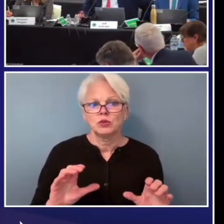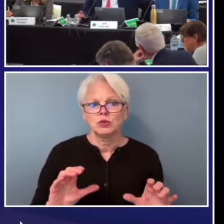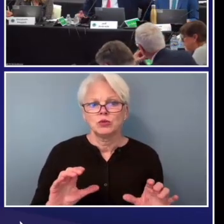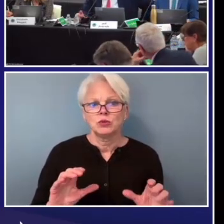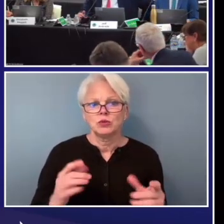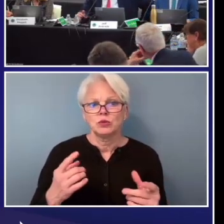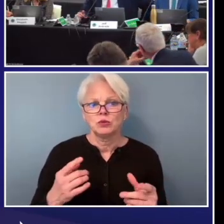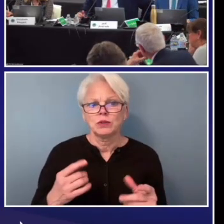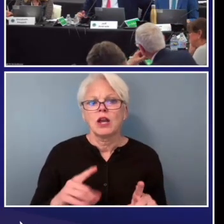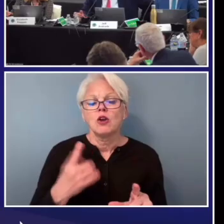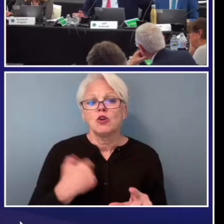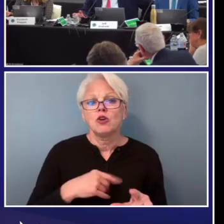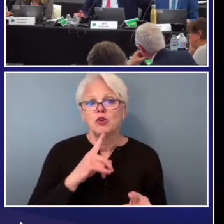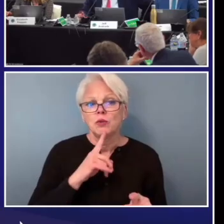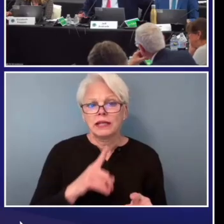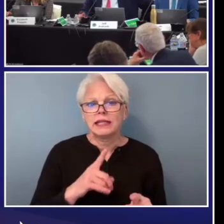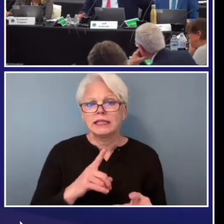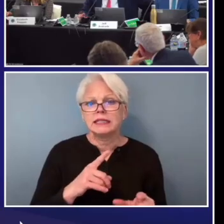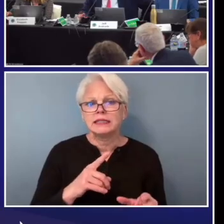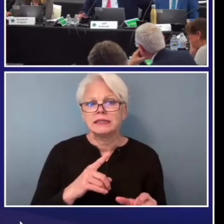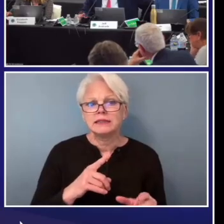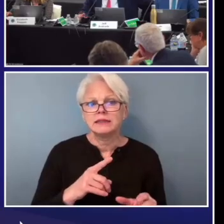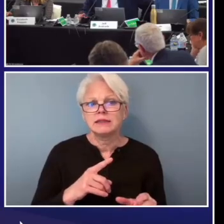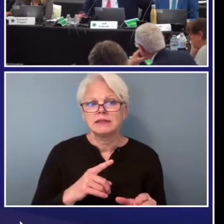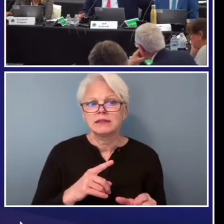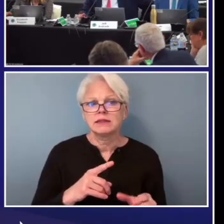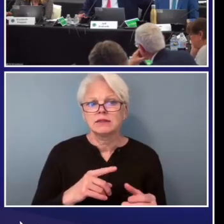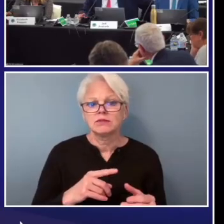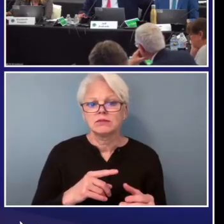truly outside for purposes of public um, representation.